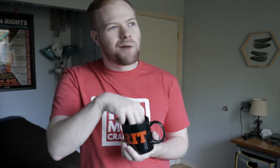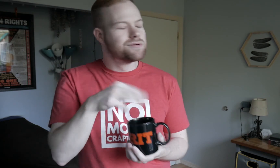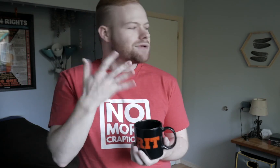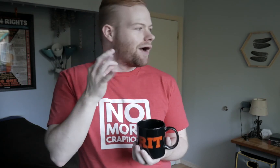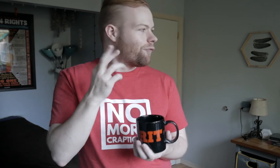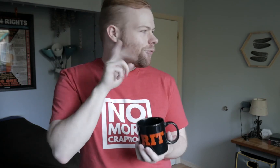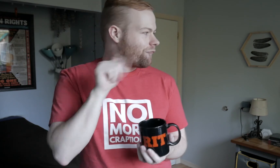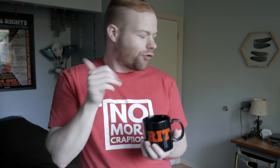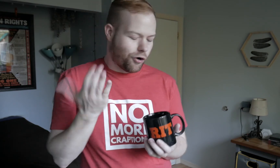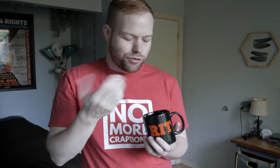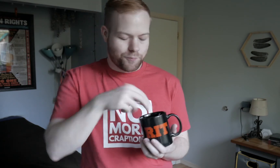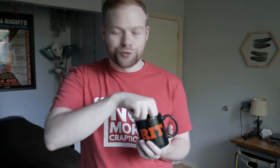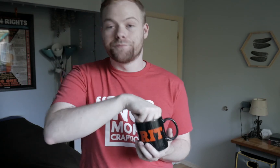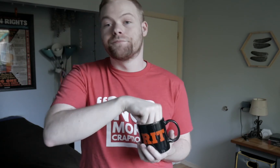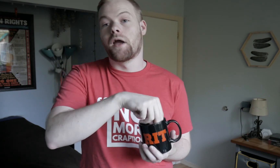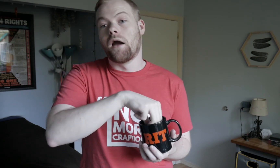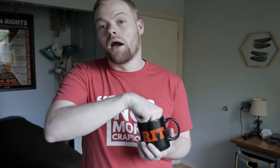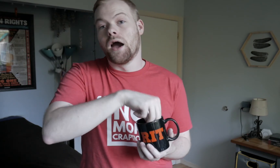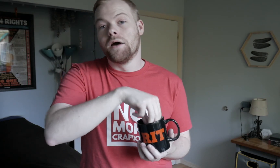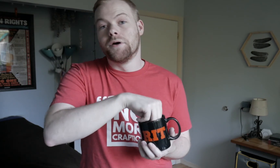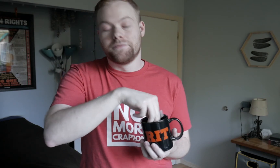I was kind of hoping for another book. Oh well.